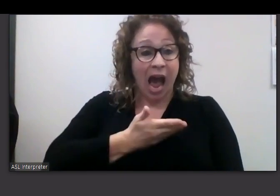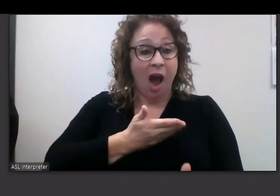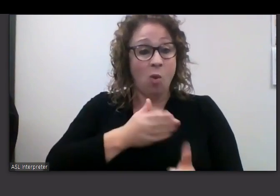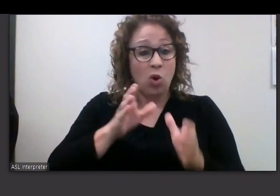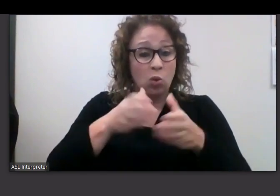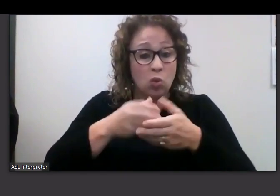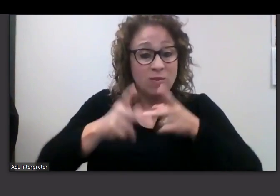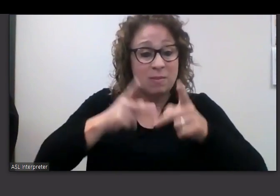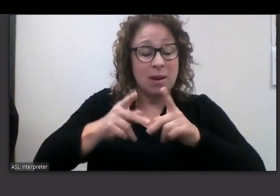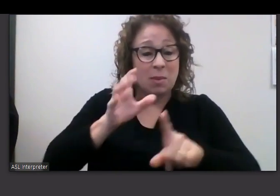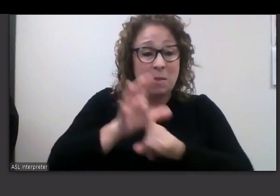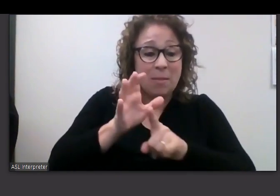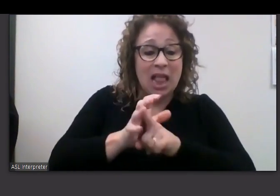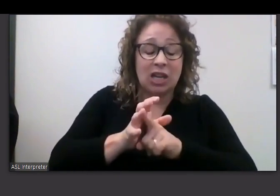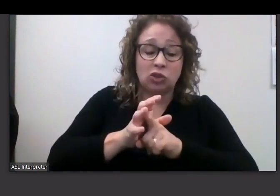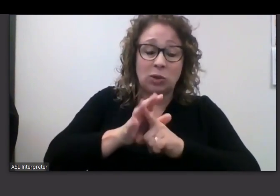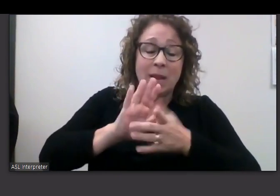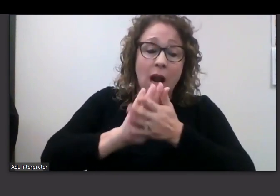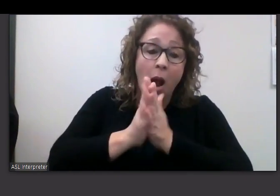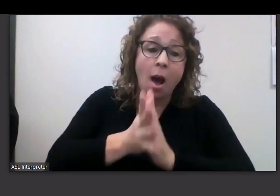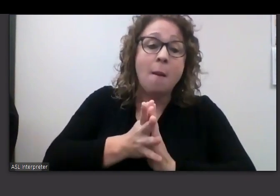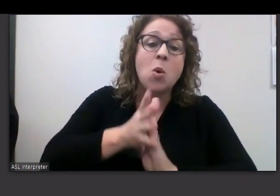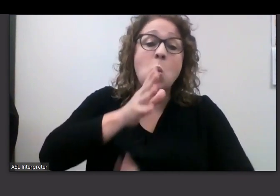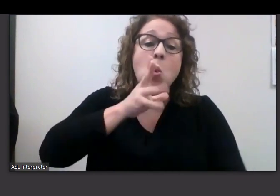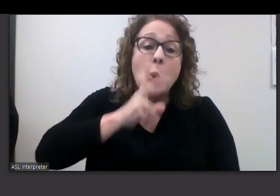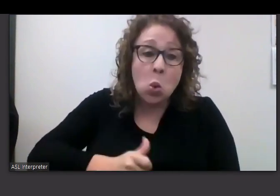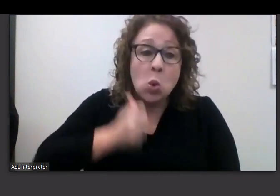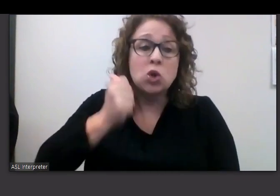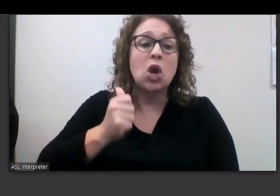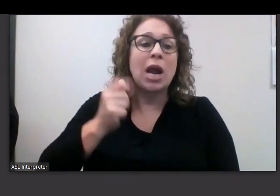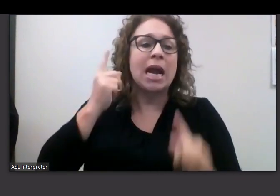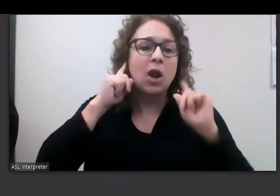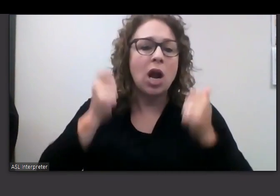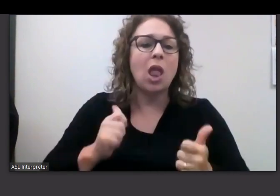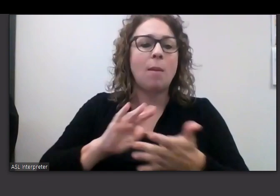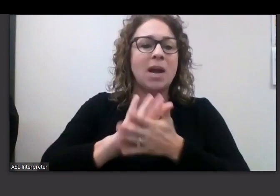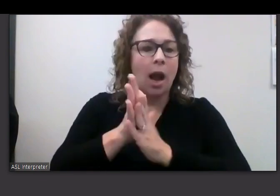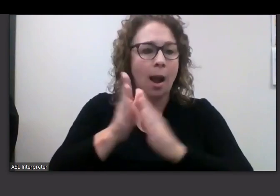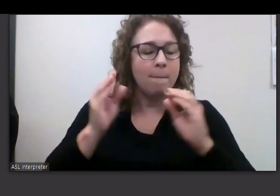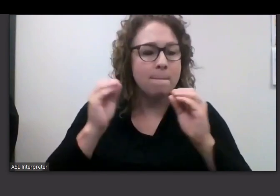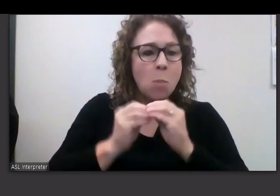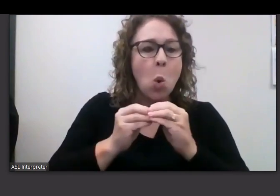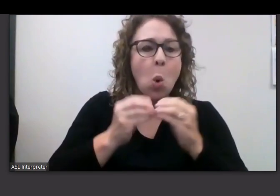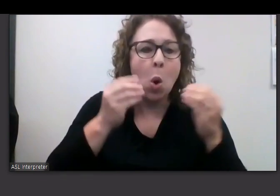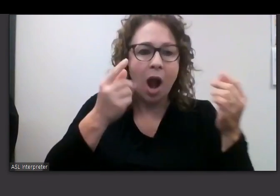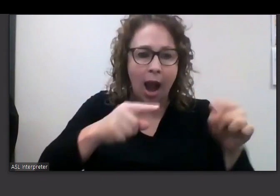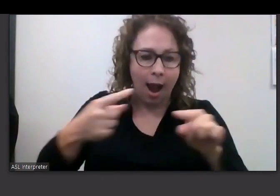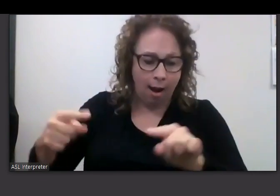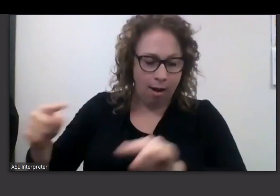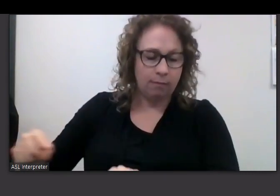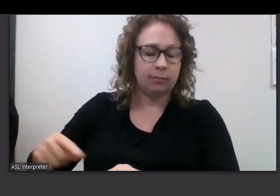Captioning can benefit such a wide range of people, of people besides deaf and hard of hearing people: